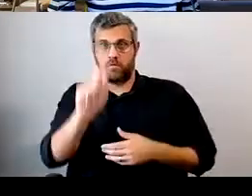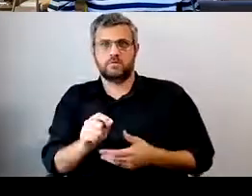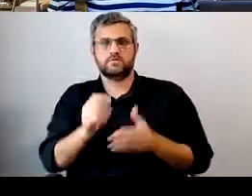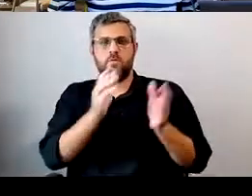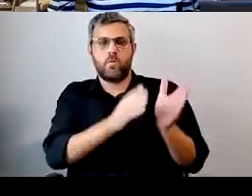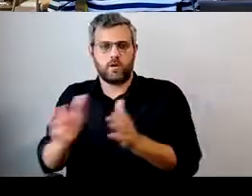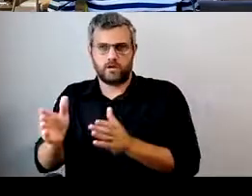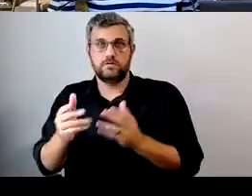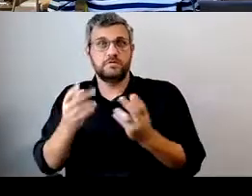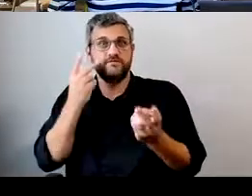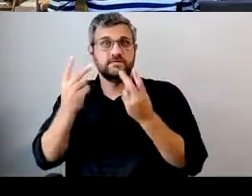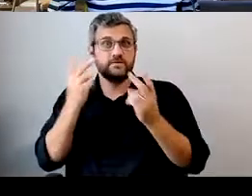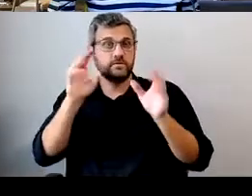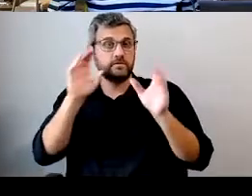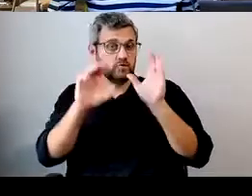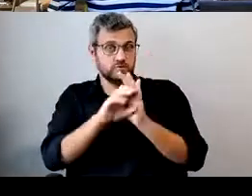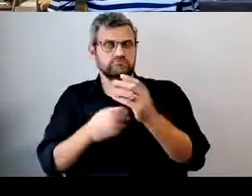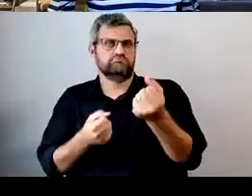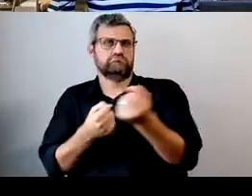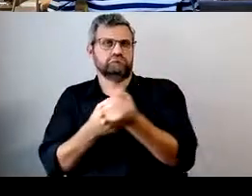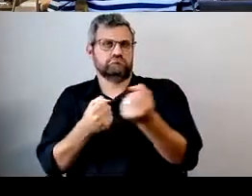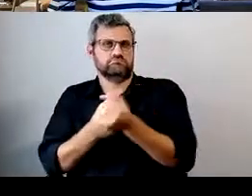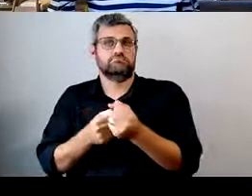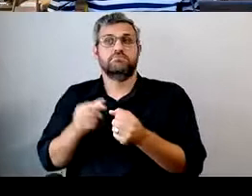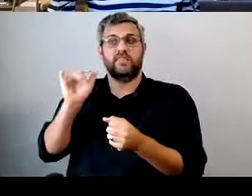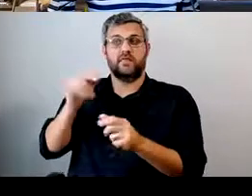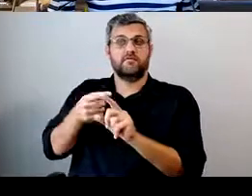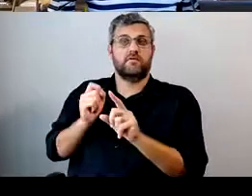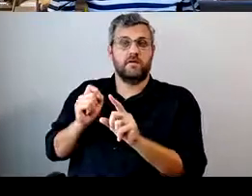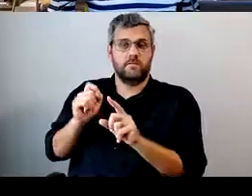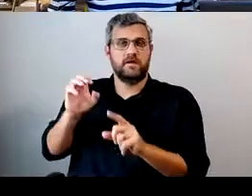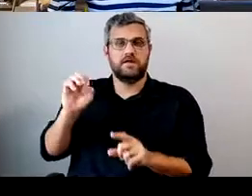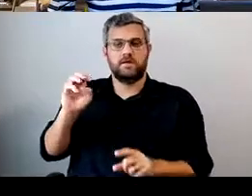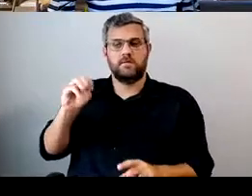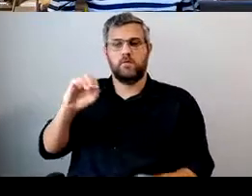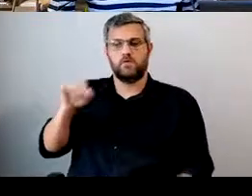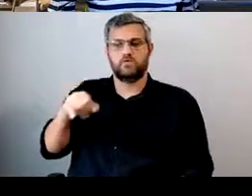And these visuals actually come from a website called emojipedia.org,